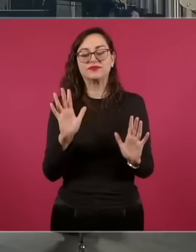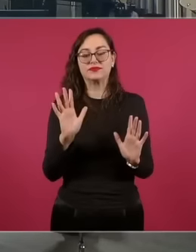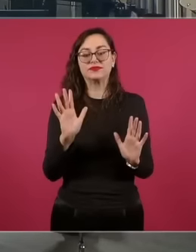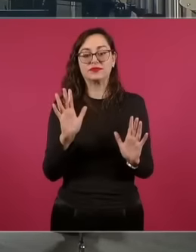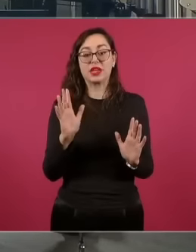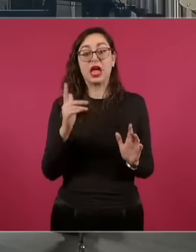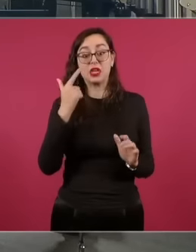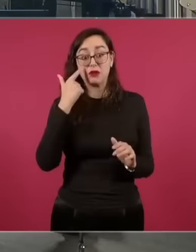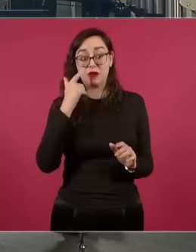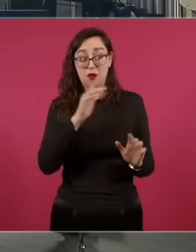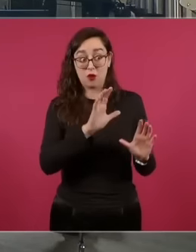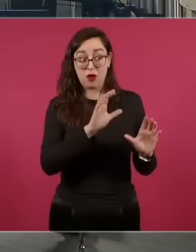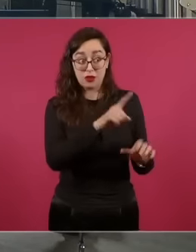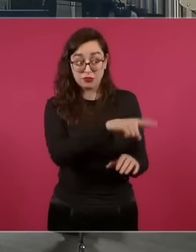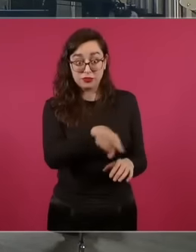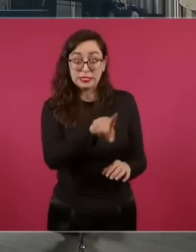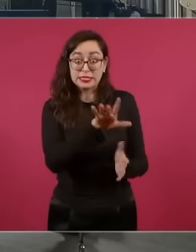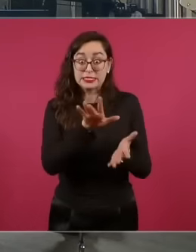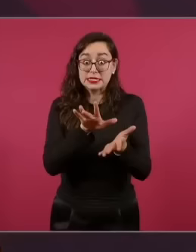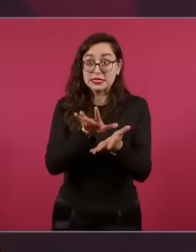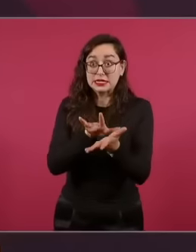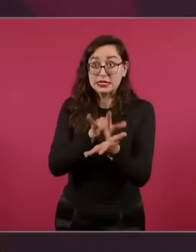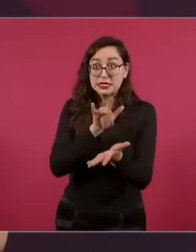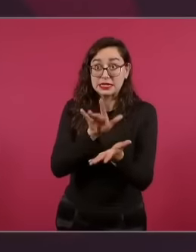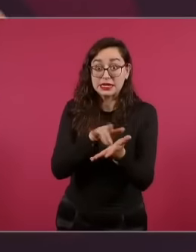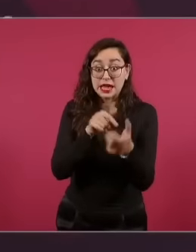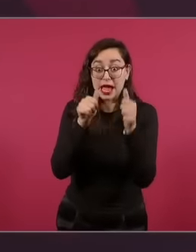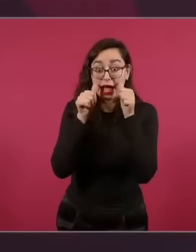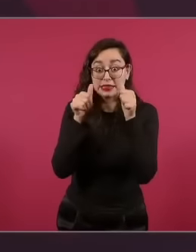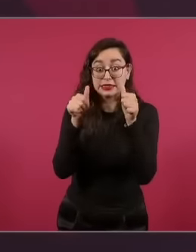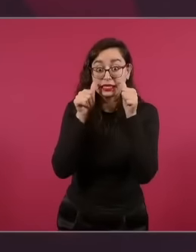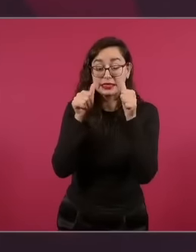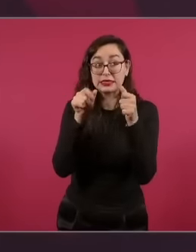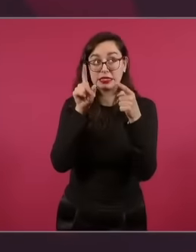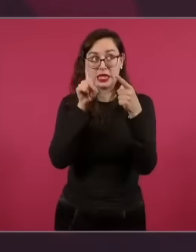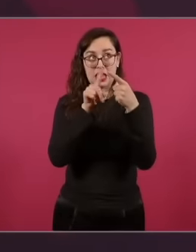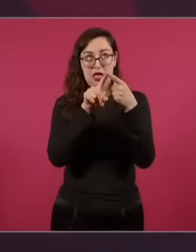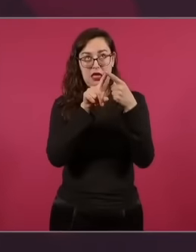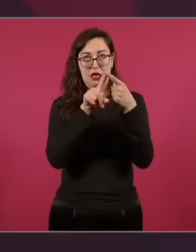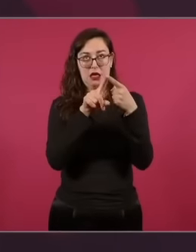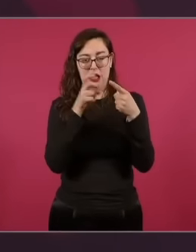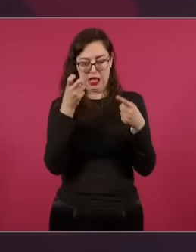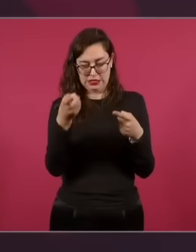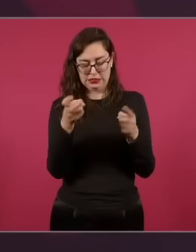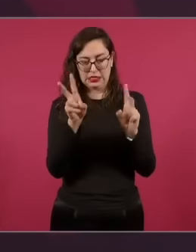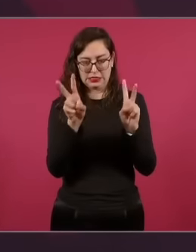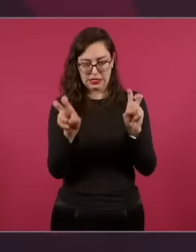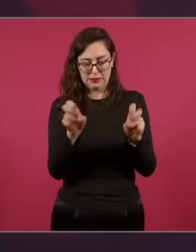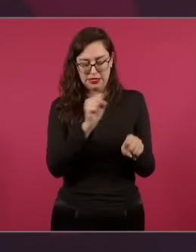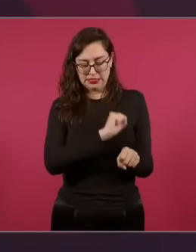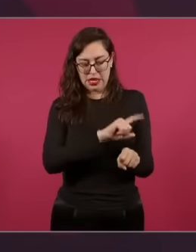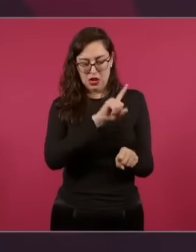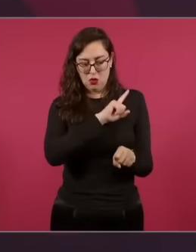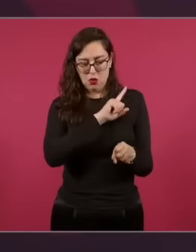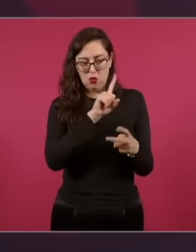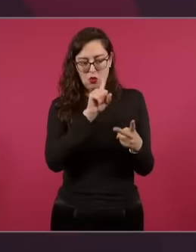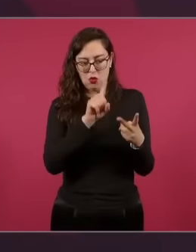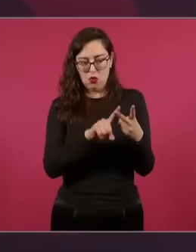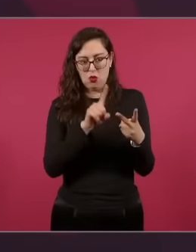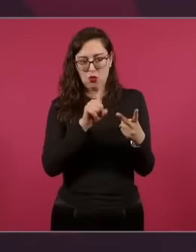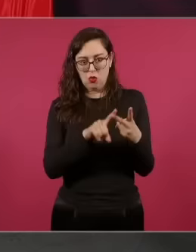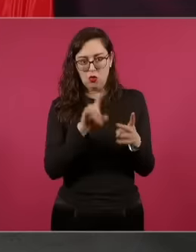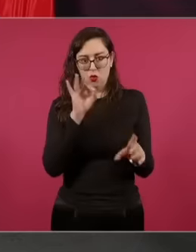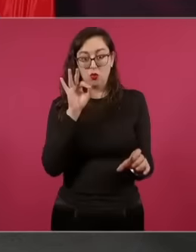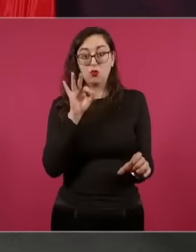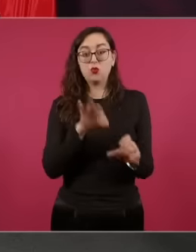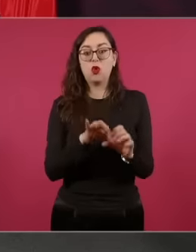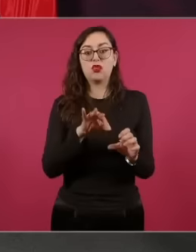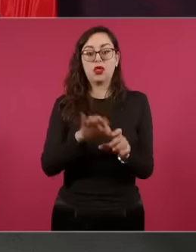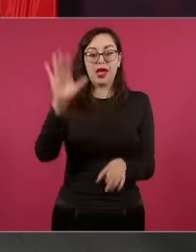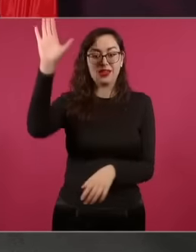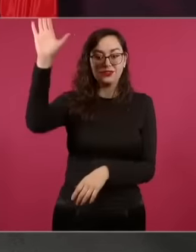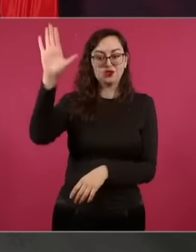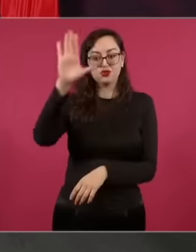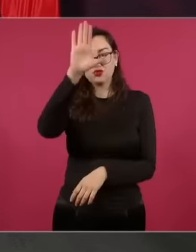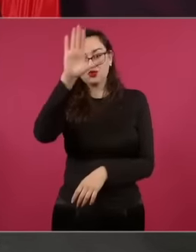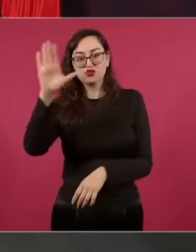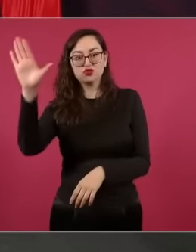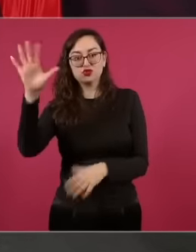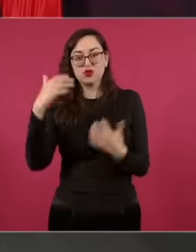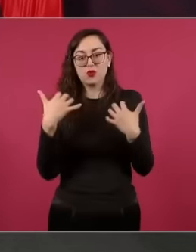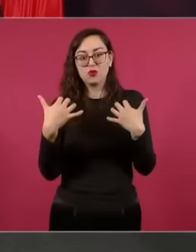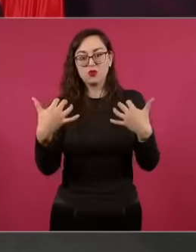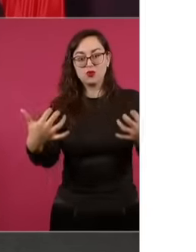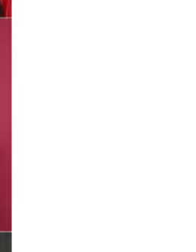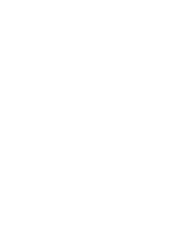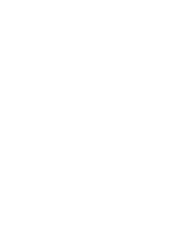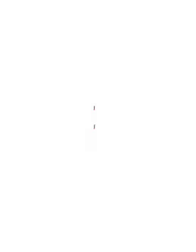it goes, I gave them two or three, I gave them that one, This one, and I told them about the vote. Ah, how do they question that? Oh, with a show of hands